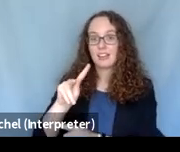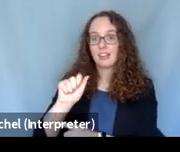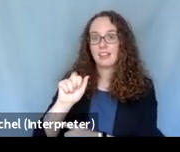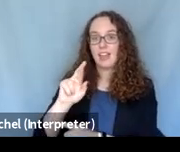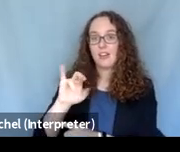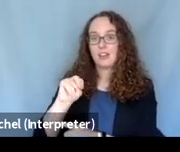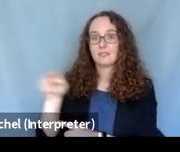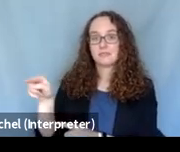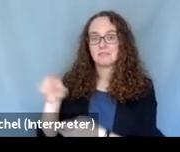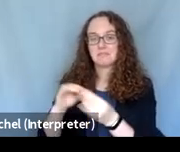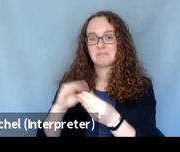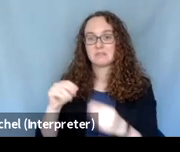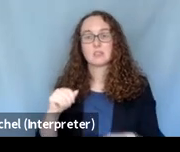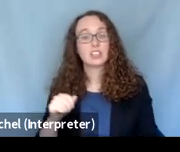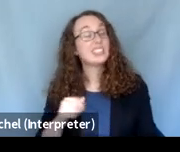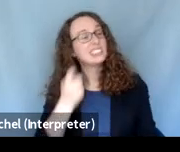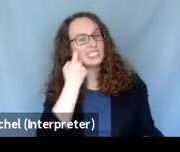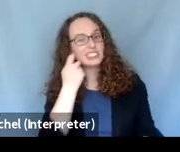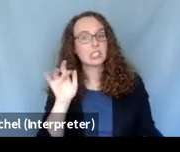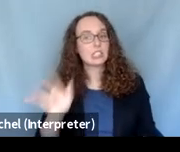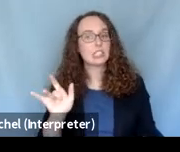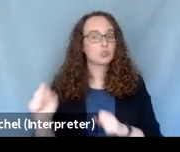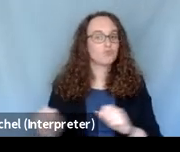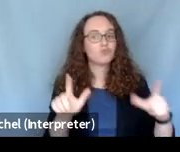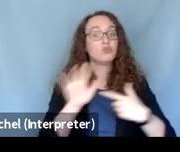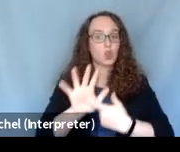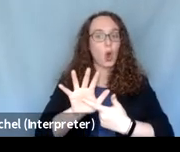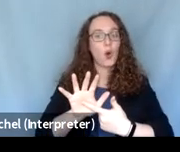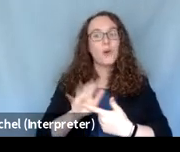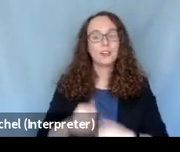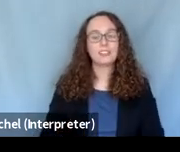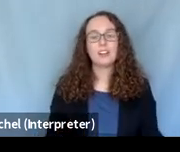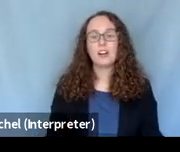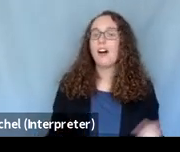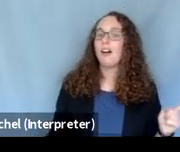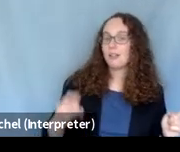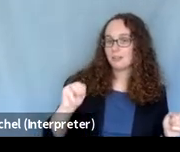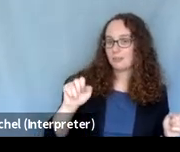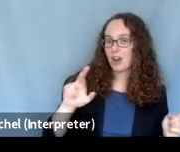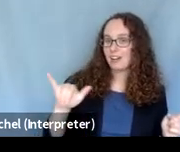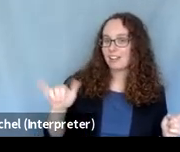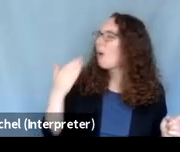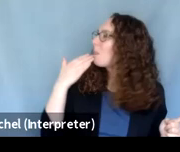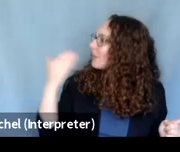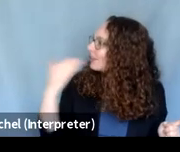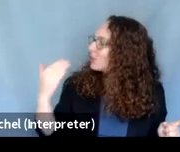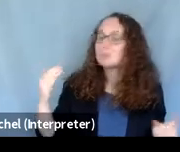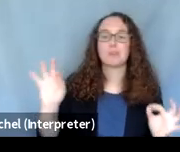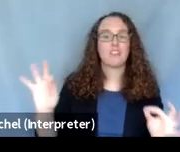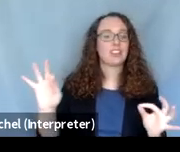I don't know.. good, yeah it's right there, thanks Karen. Okay yeah, that is our page and just click on Job Speaker for